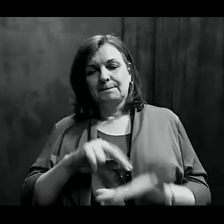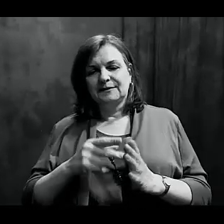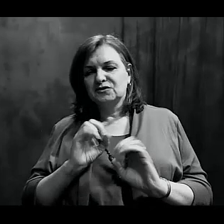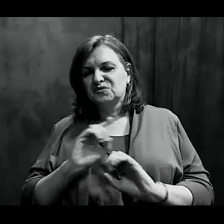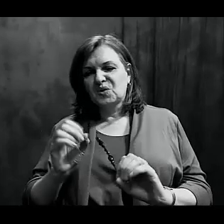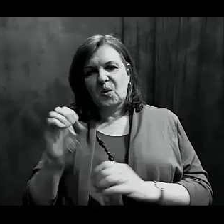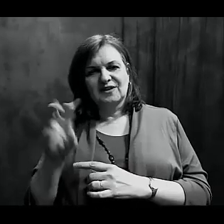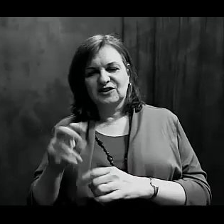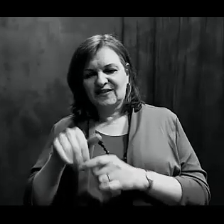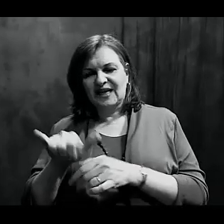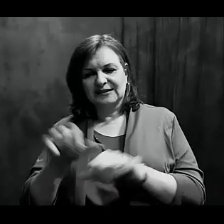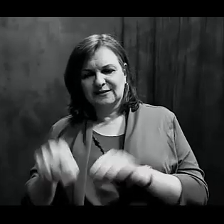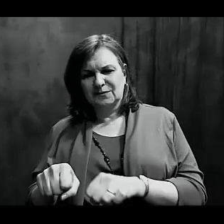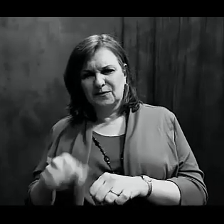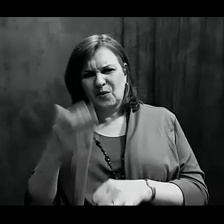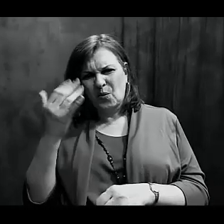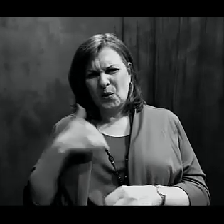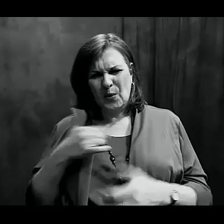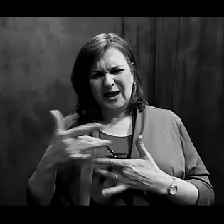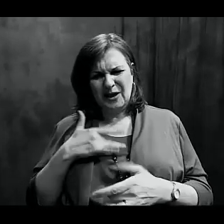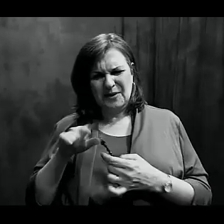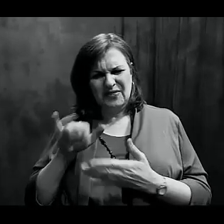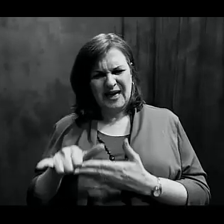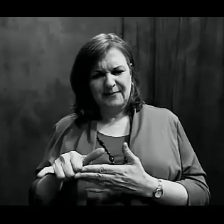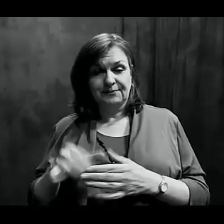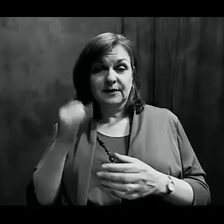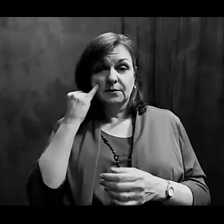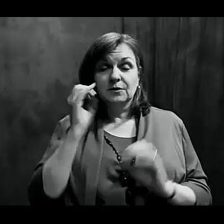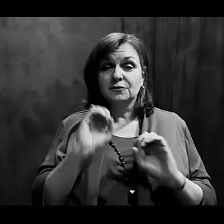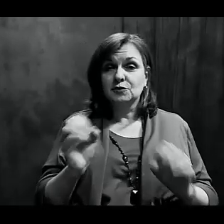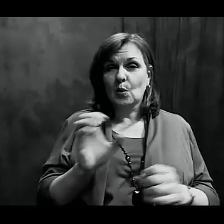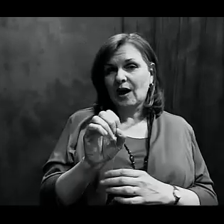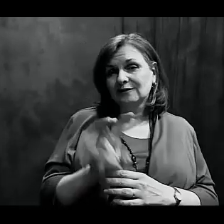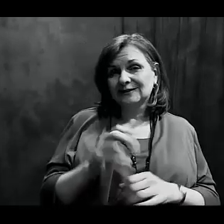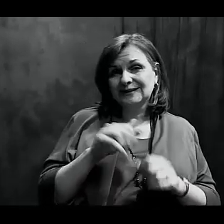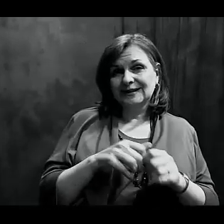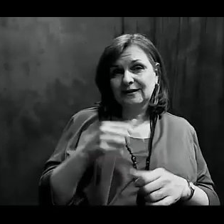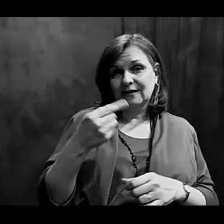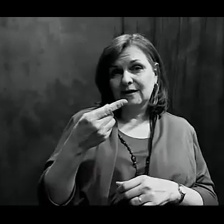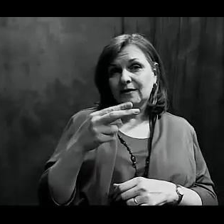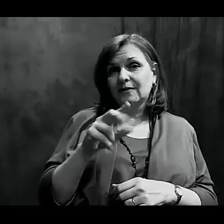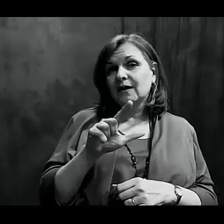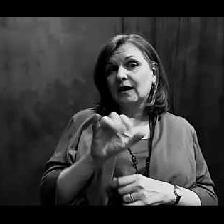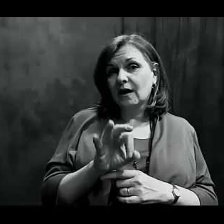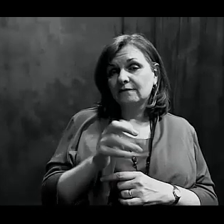Mexico?? Well if there's no oxygen the Gulf of Mexico everything dies!